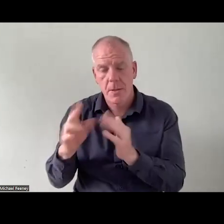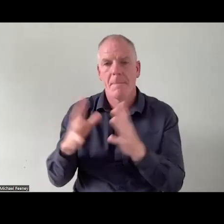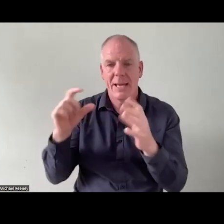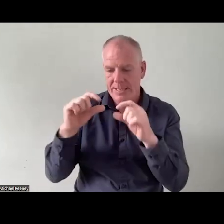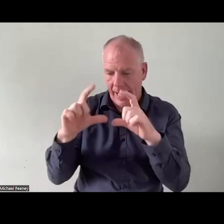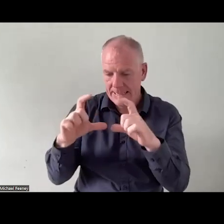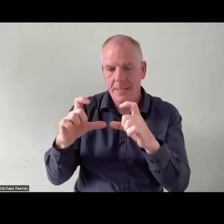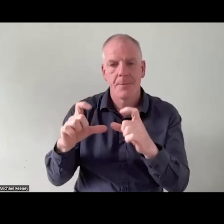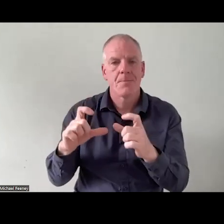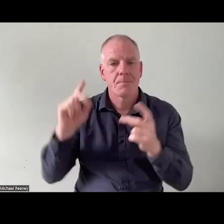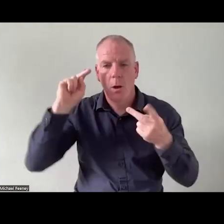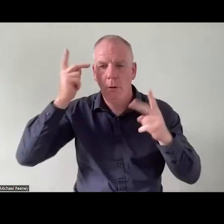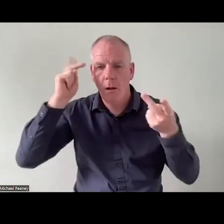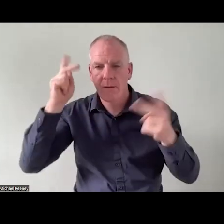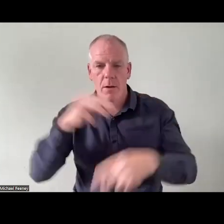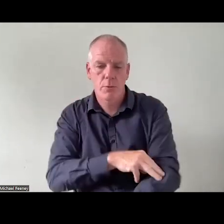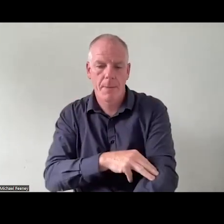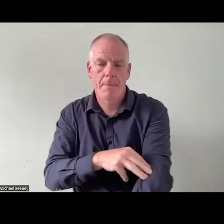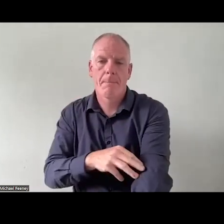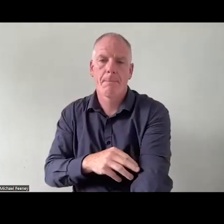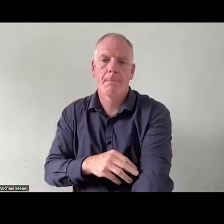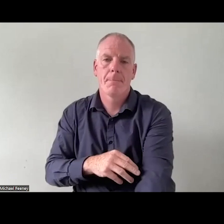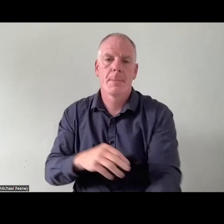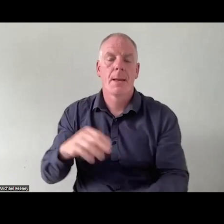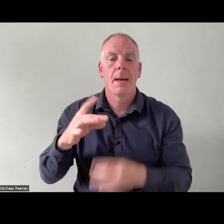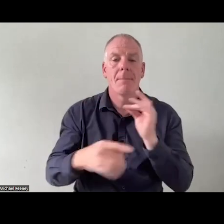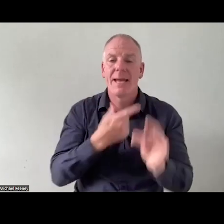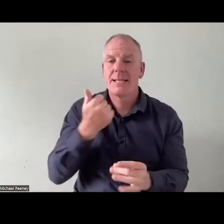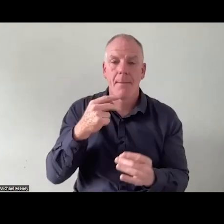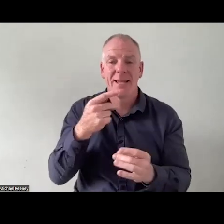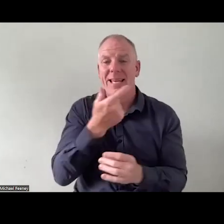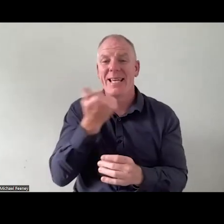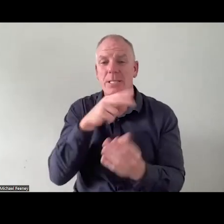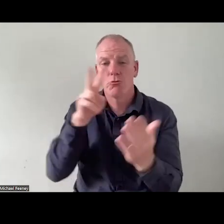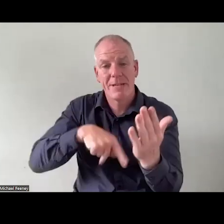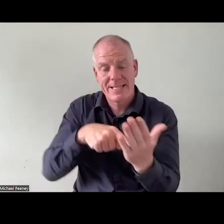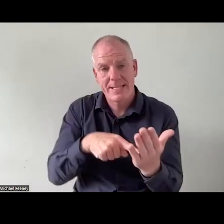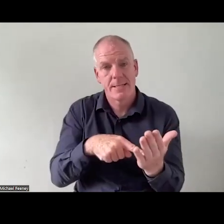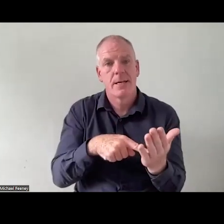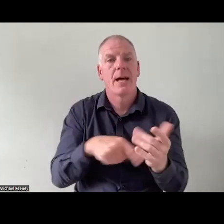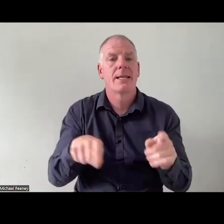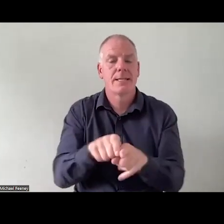cognitive difficulties, so simplified, easy-to-read text, and pictograms also.